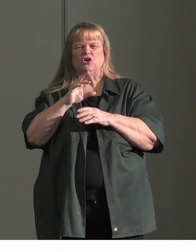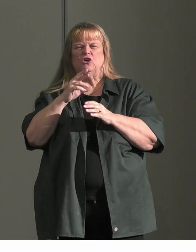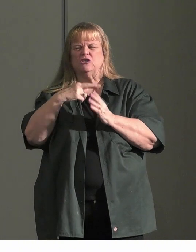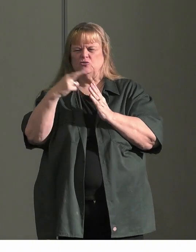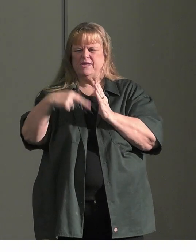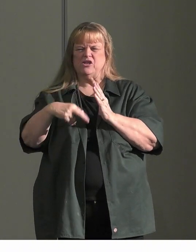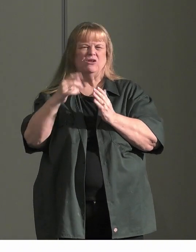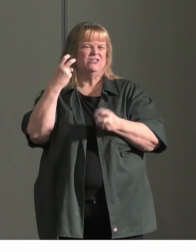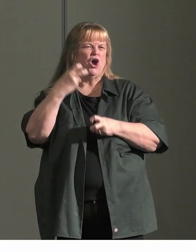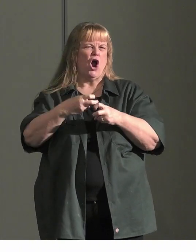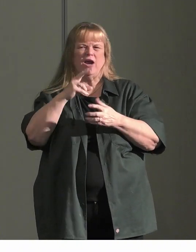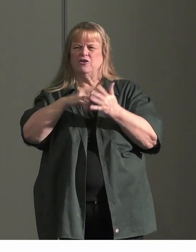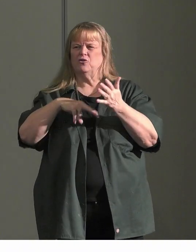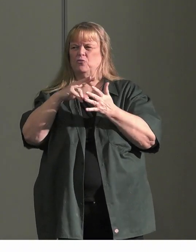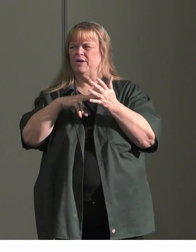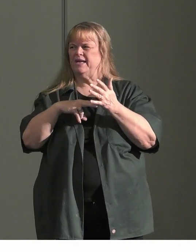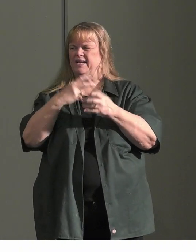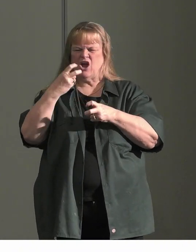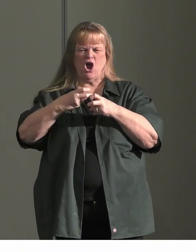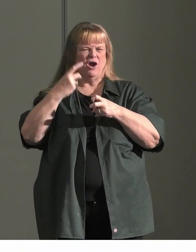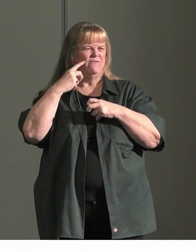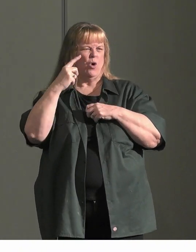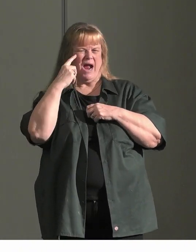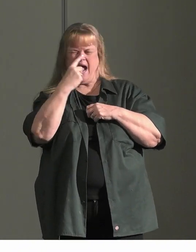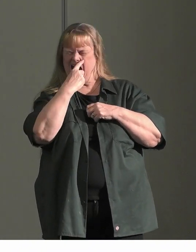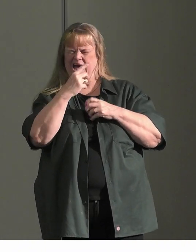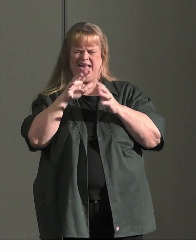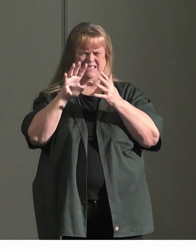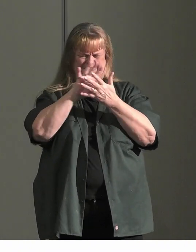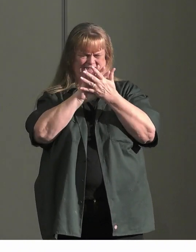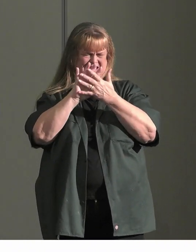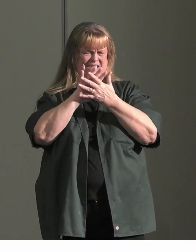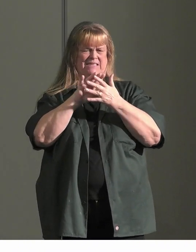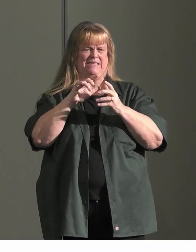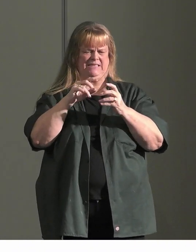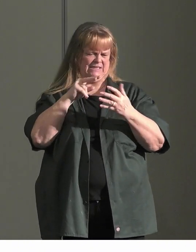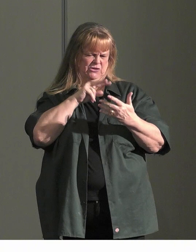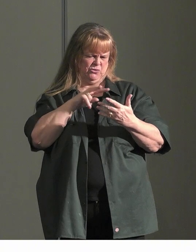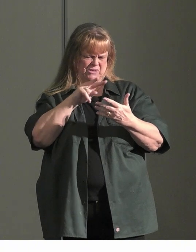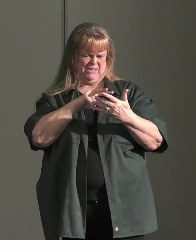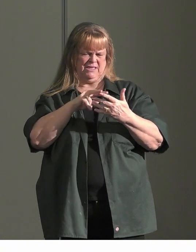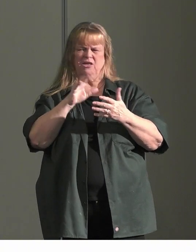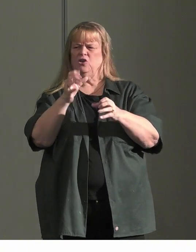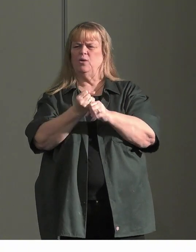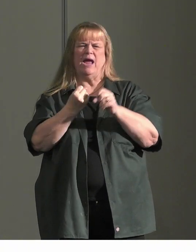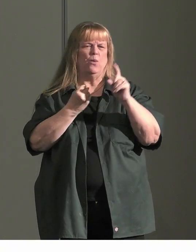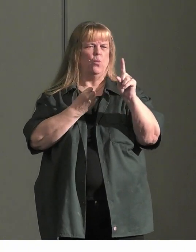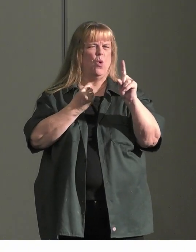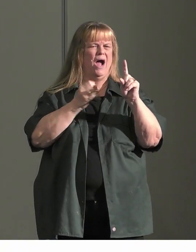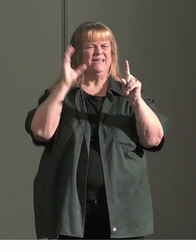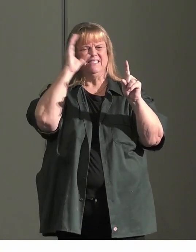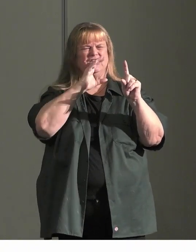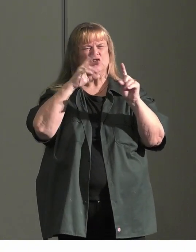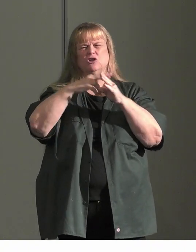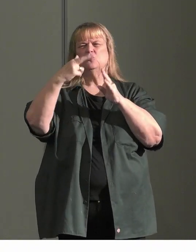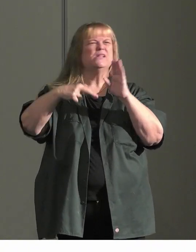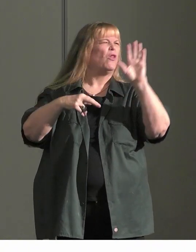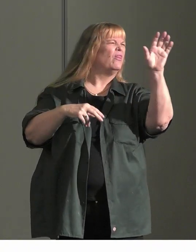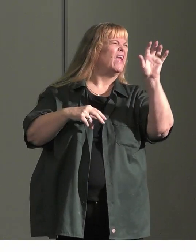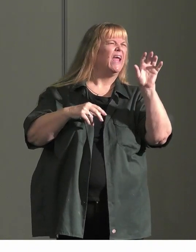to read and hard for your eyes to track. You get one search result up here and the other one is not